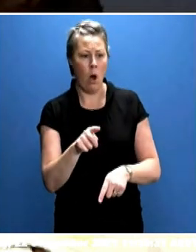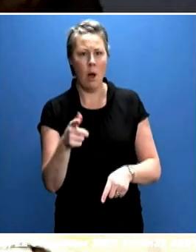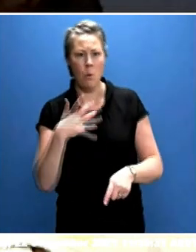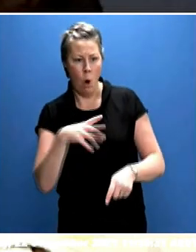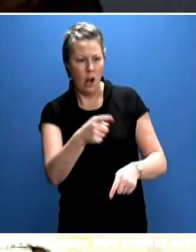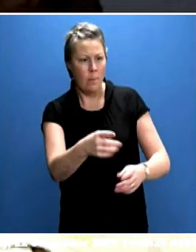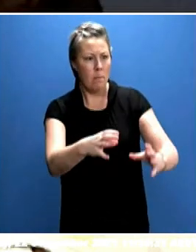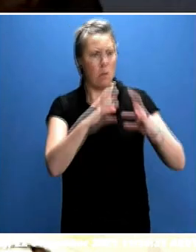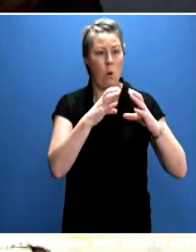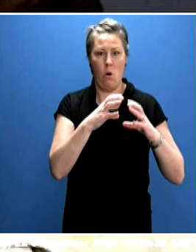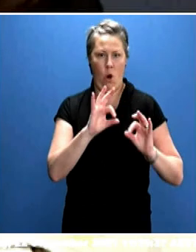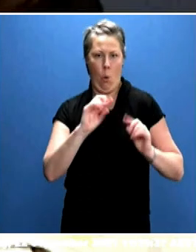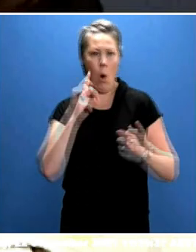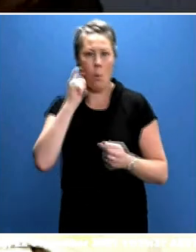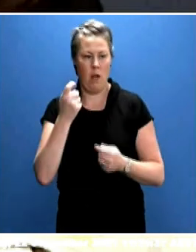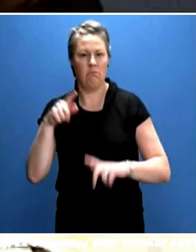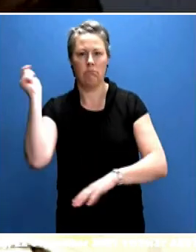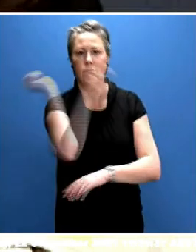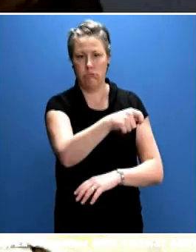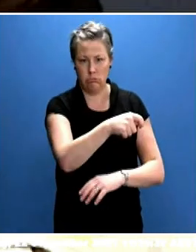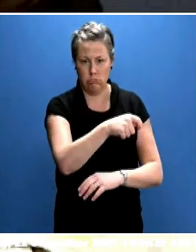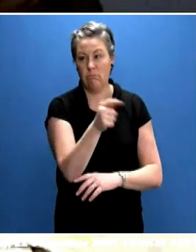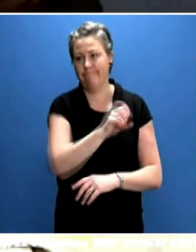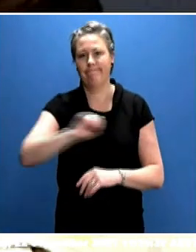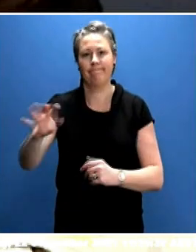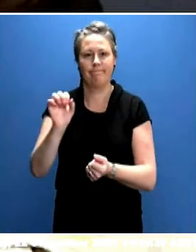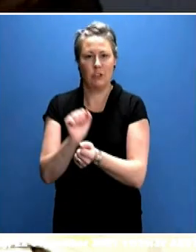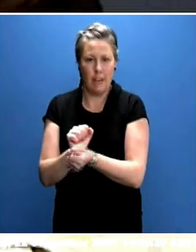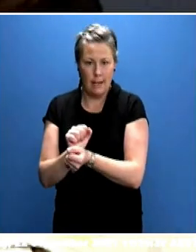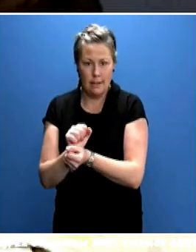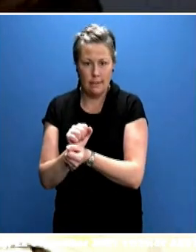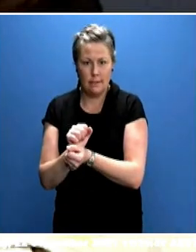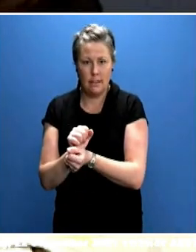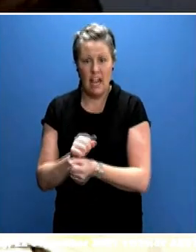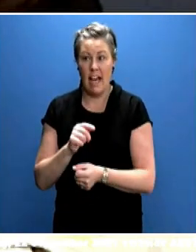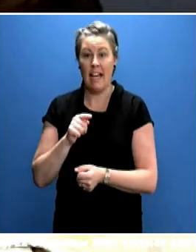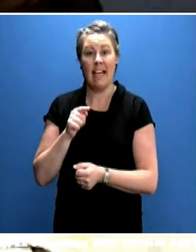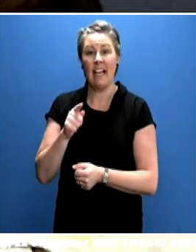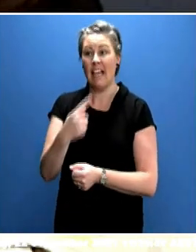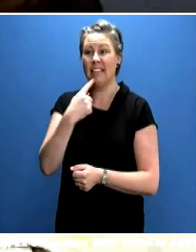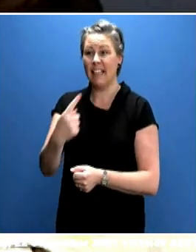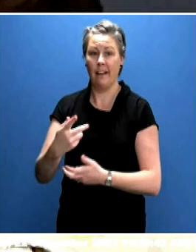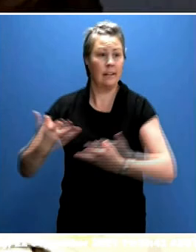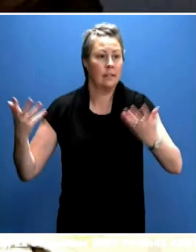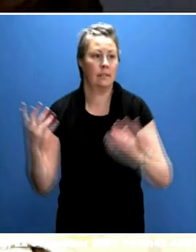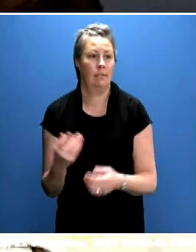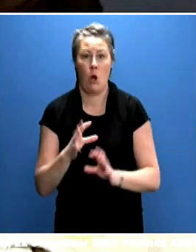The material at his sentencing plea was to the effect that no one wanted him. No one wanted him.